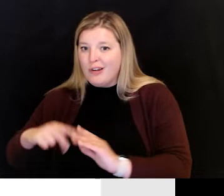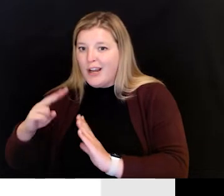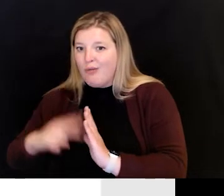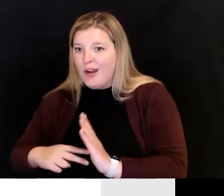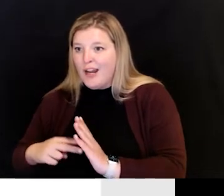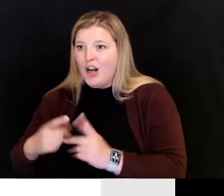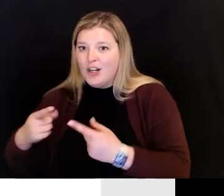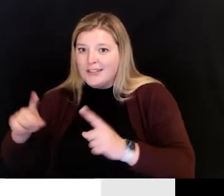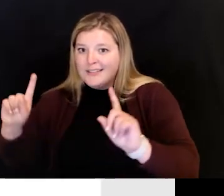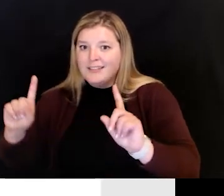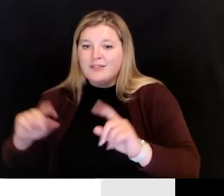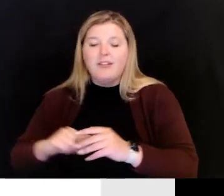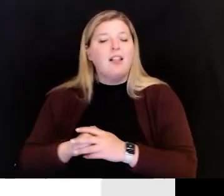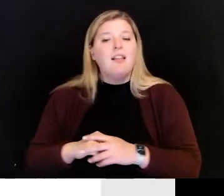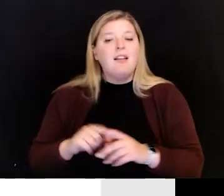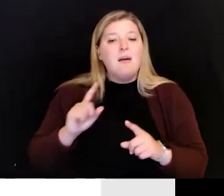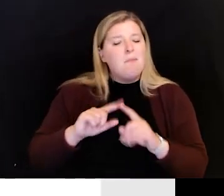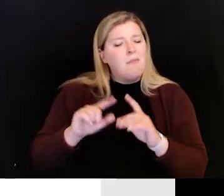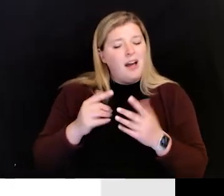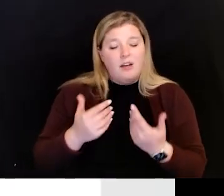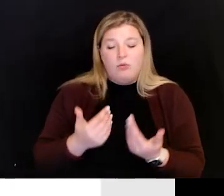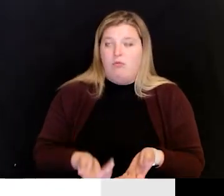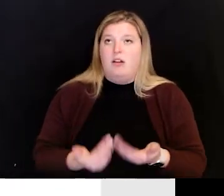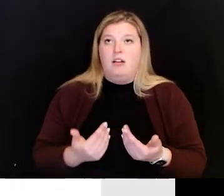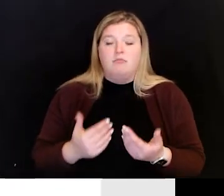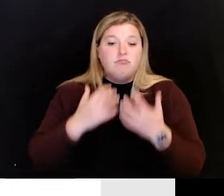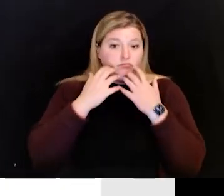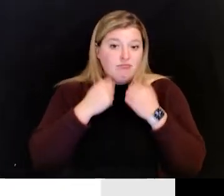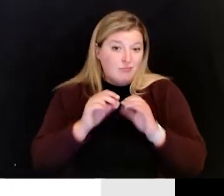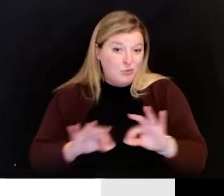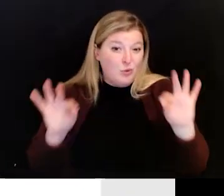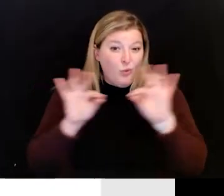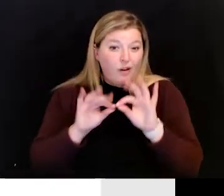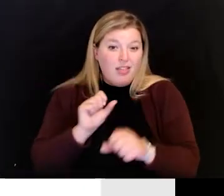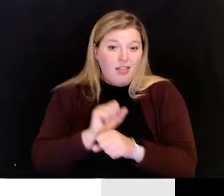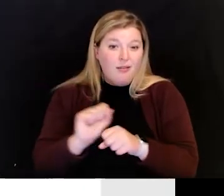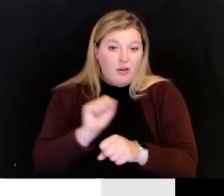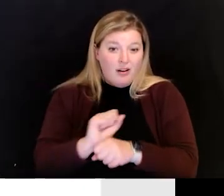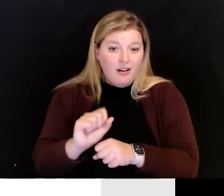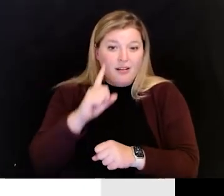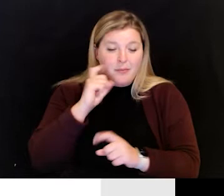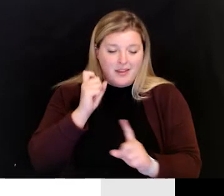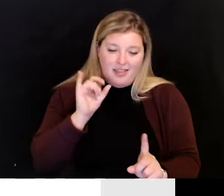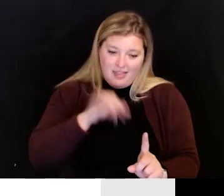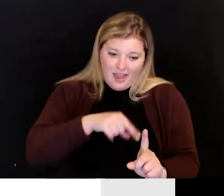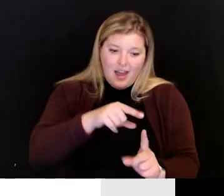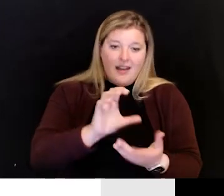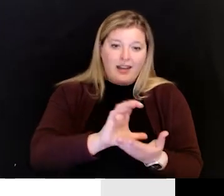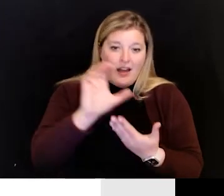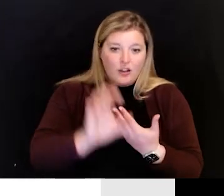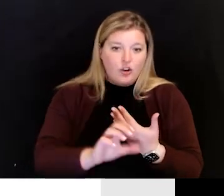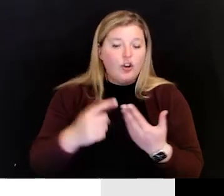But it was worth the effort to put into that, because that's a feature that exists in almost every application